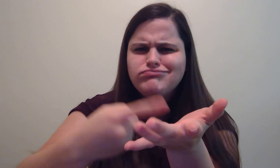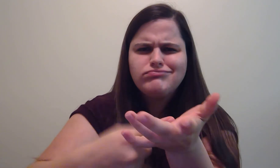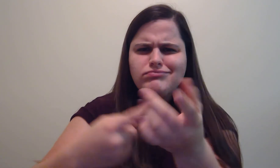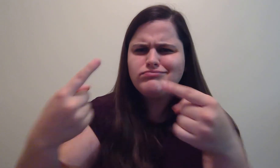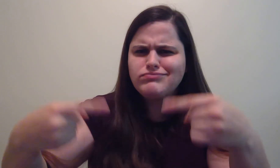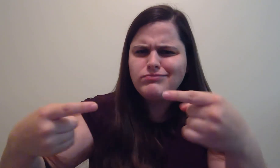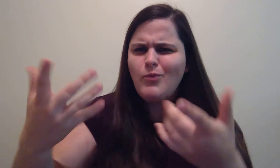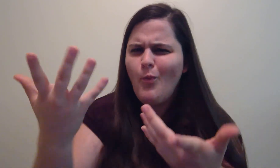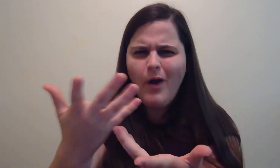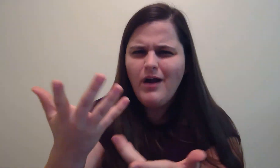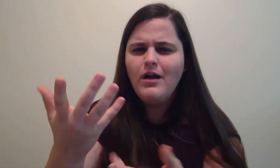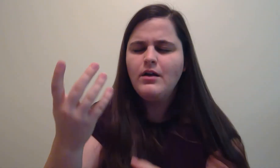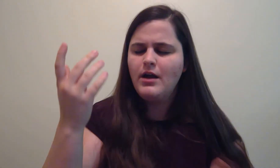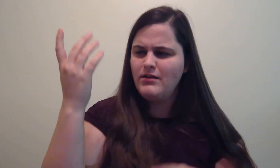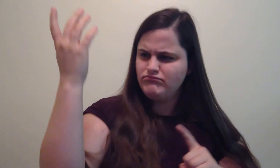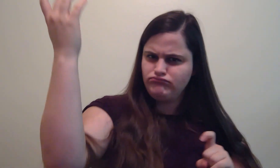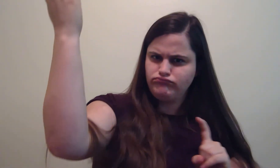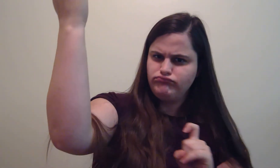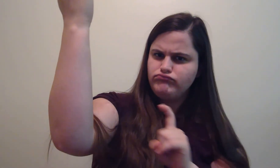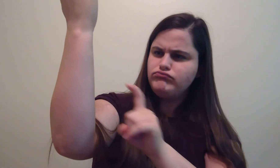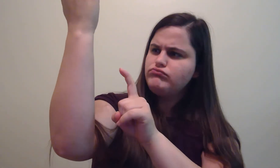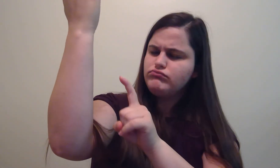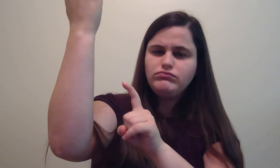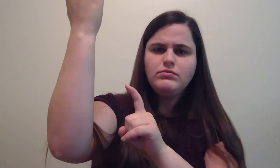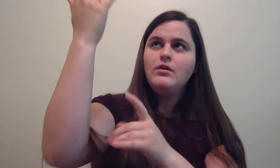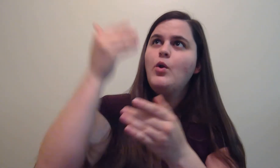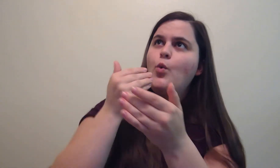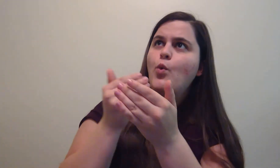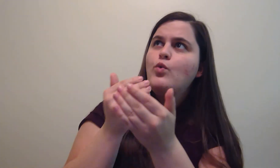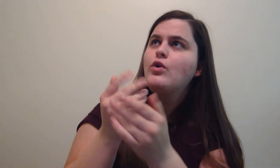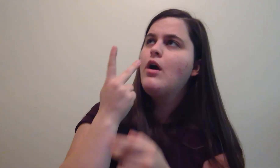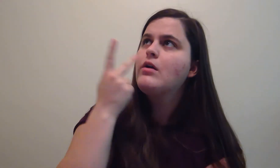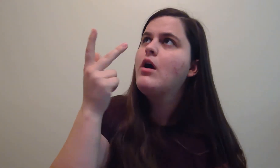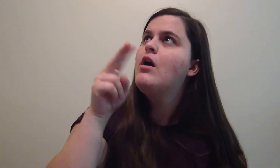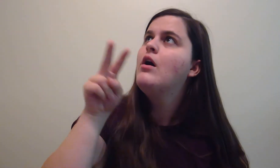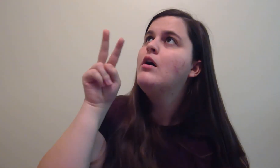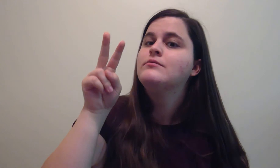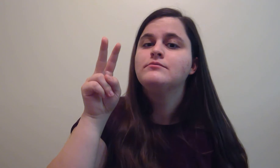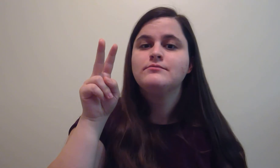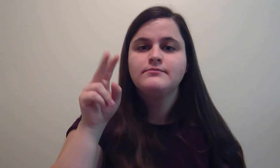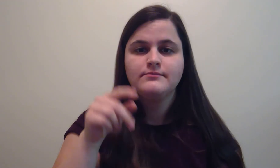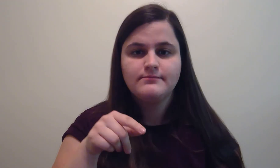and as soon as I got closer I saw what the men were holding, I figured out when a hurry what